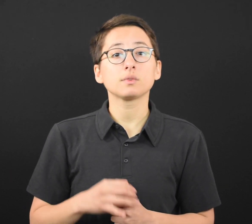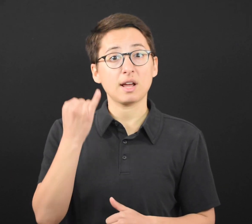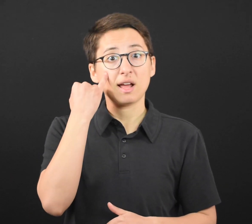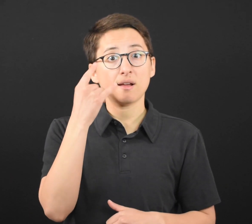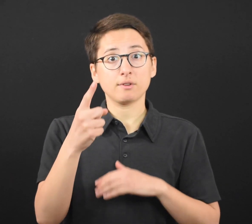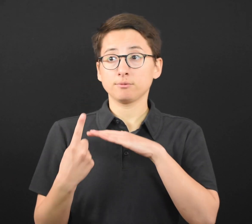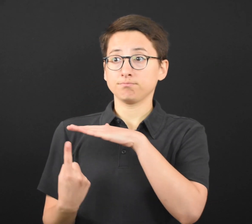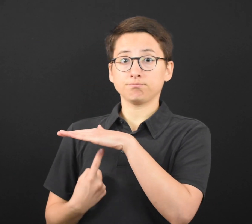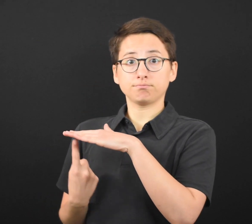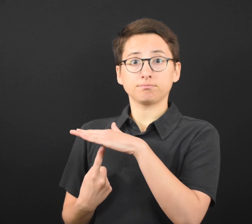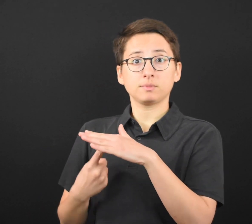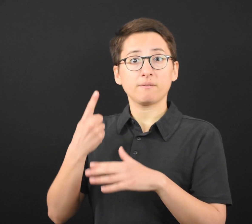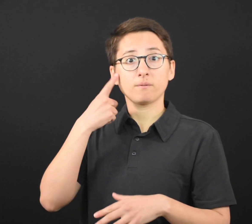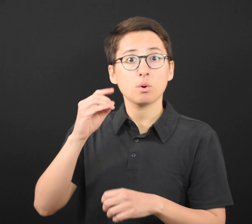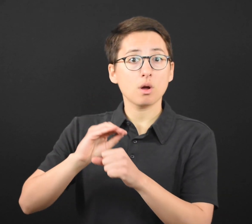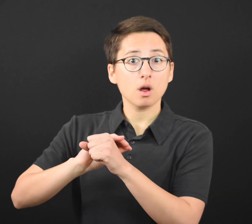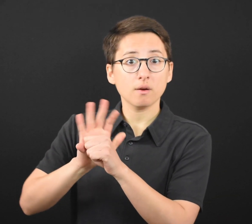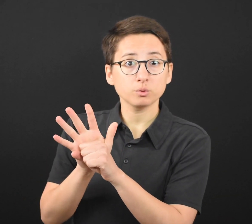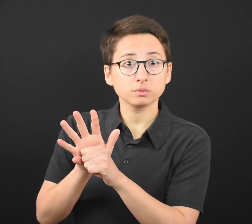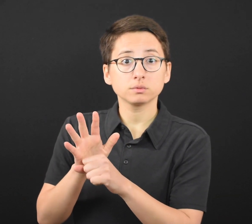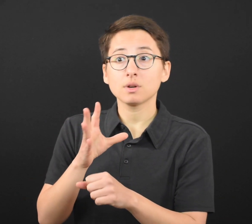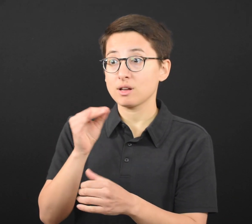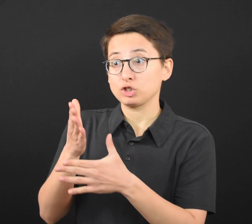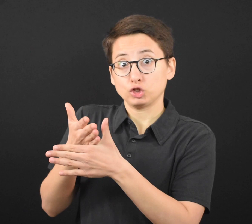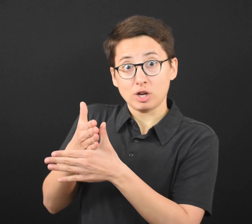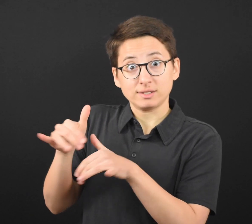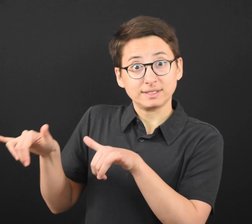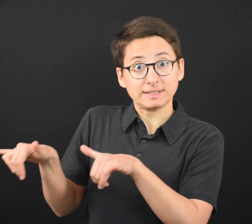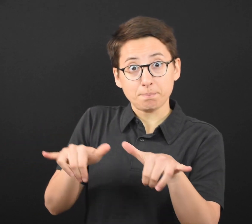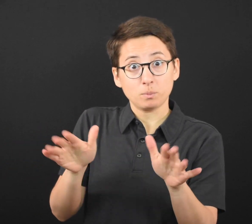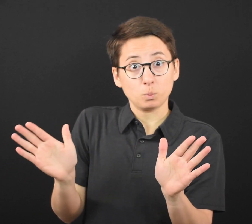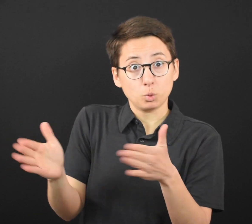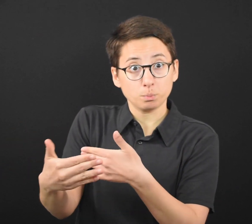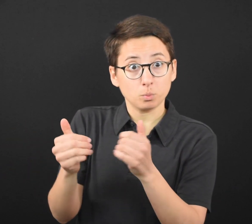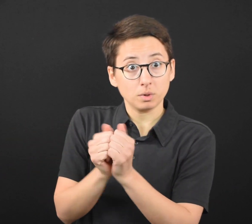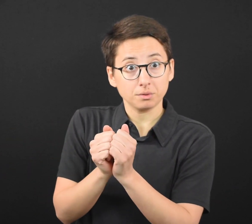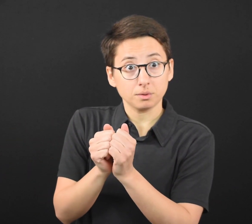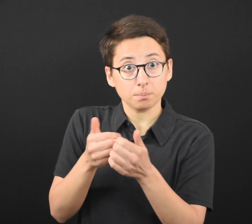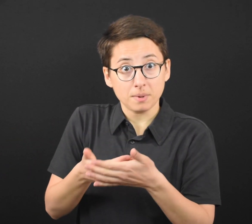If you are in isolation for COVID-19 and are sharing a room with your newborn,